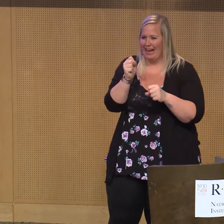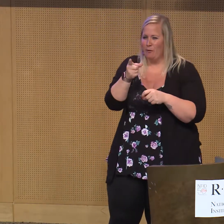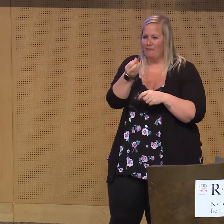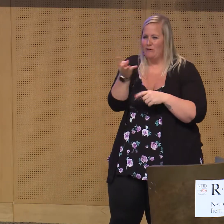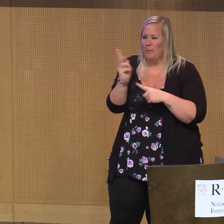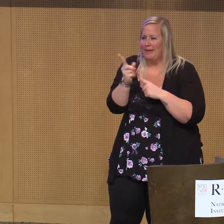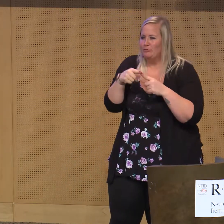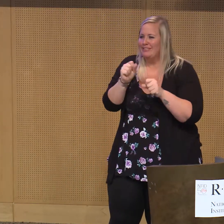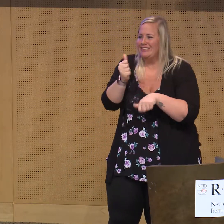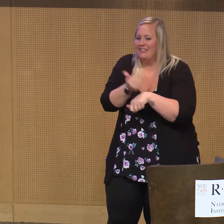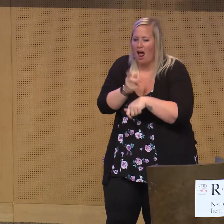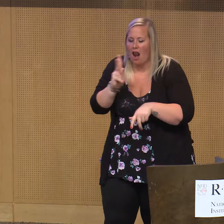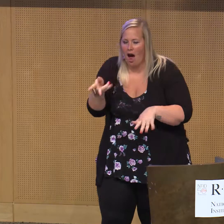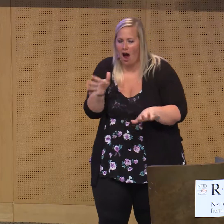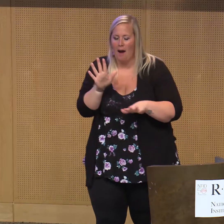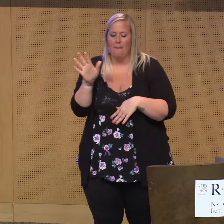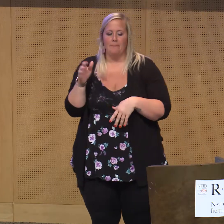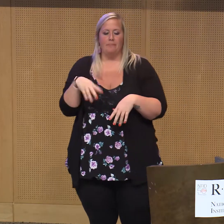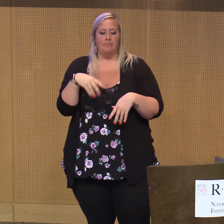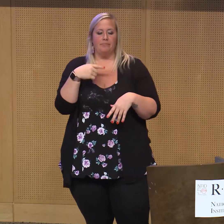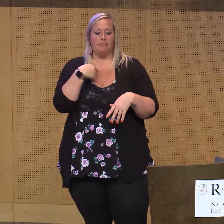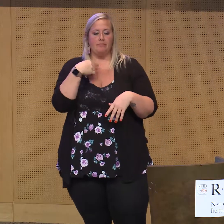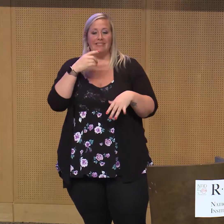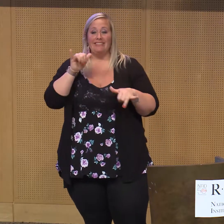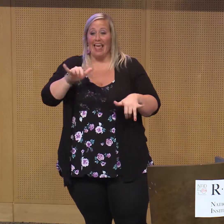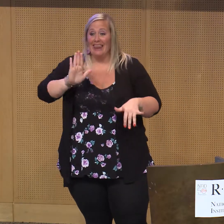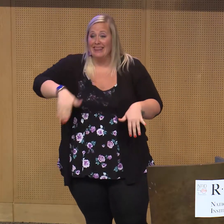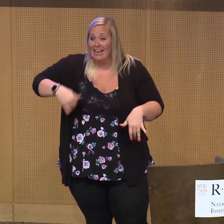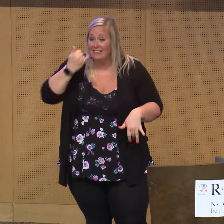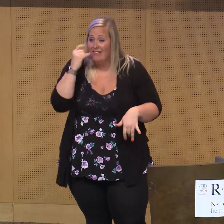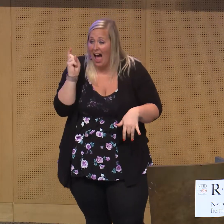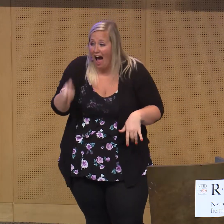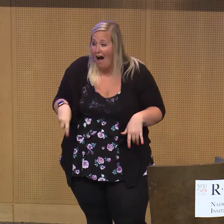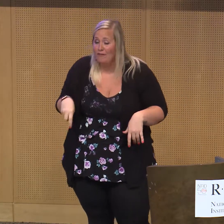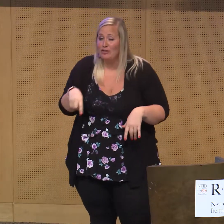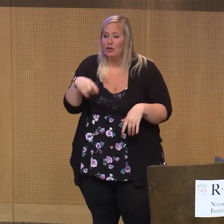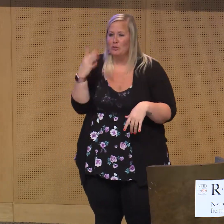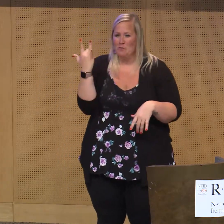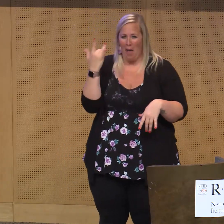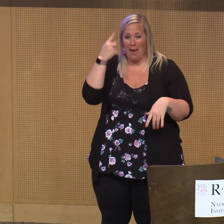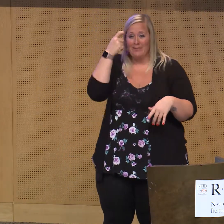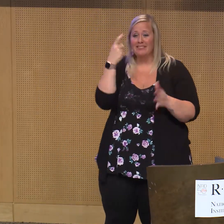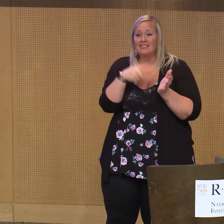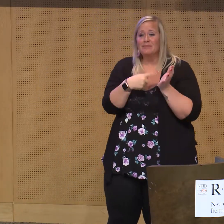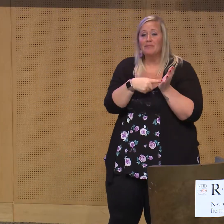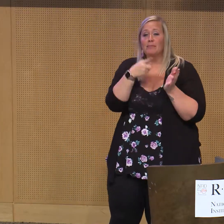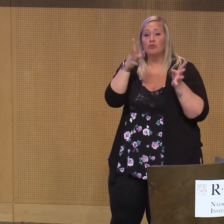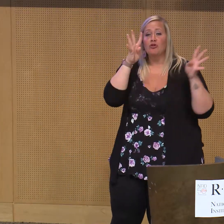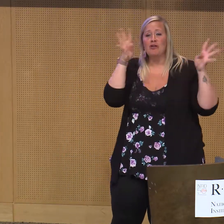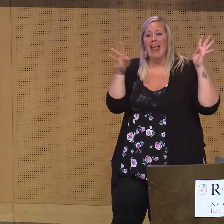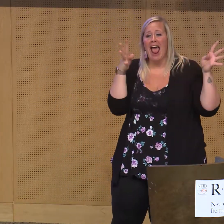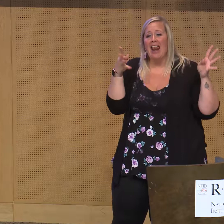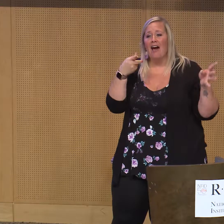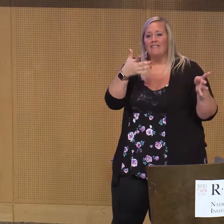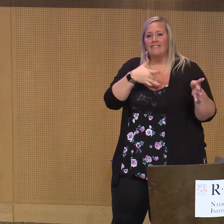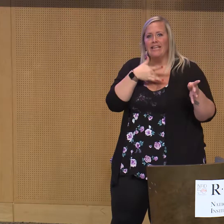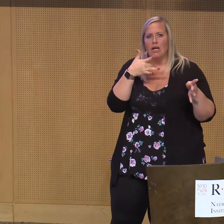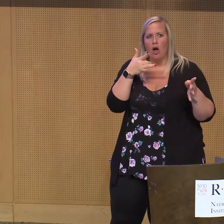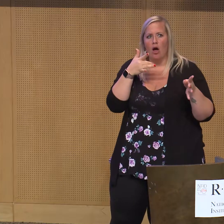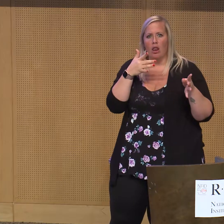I wasn't arriving at 8:00. You need a few minutes to set up and be ready to go. And if I had to stay late, I did.